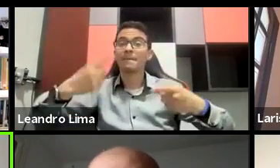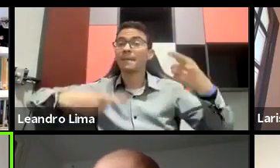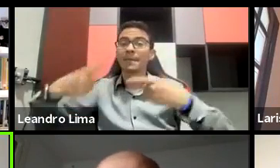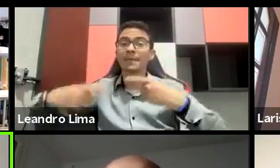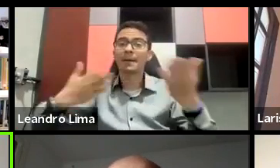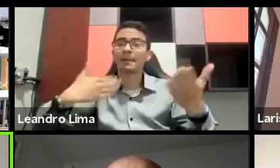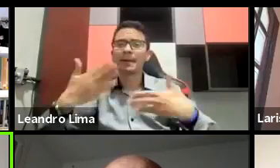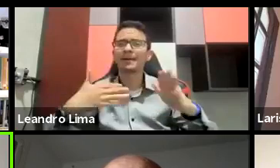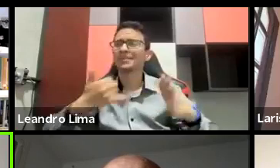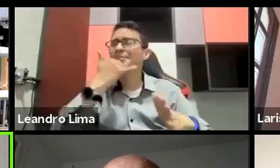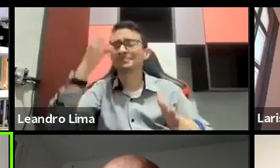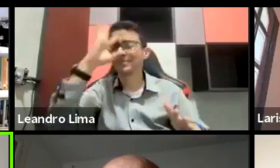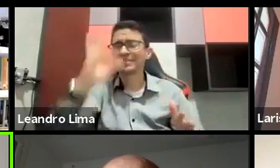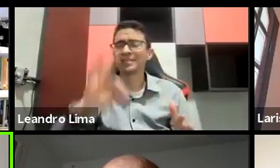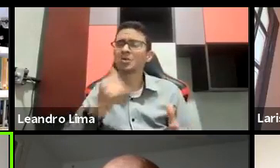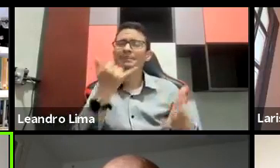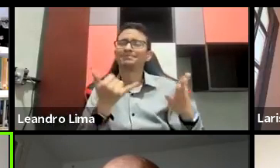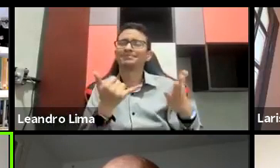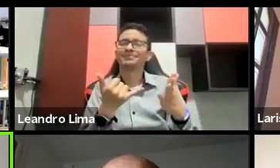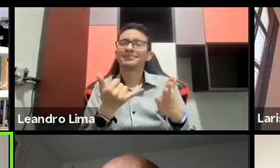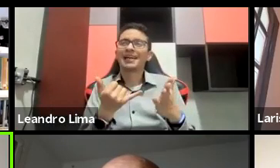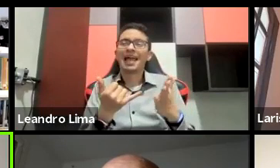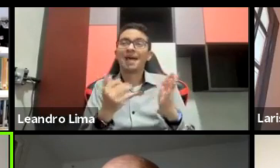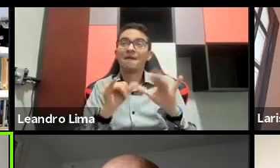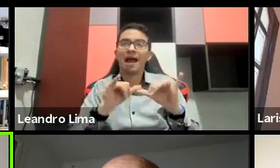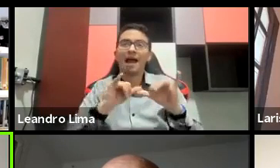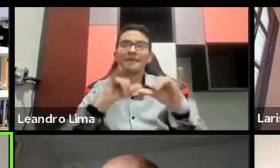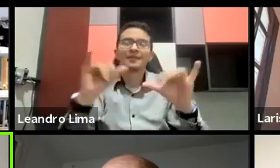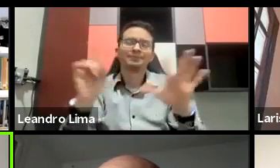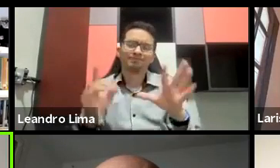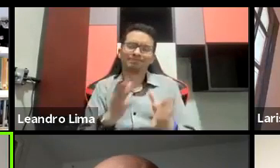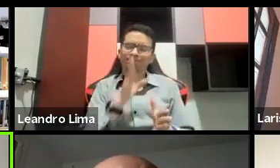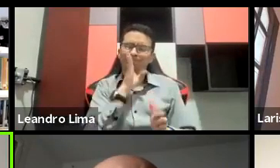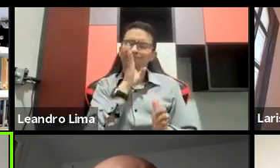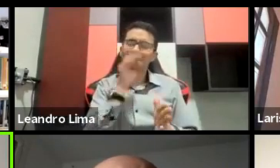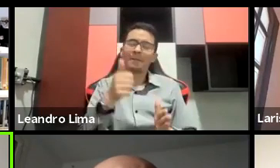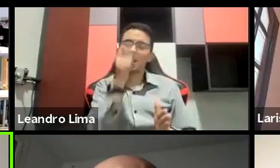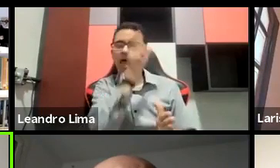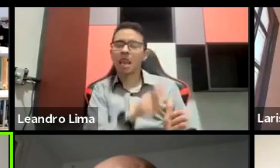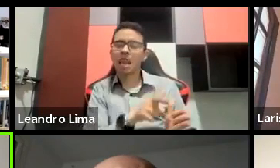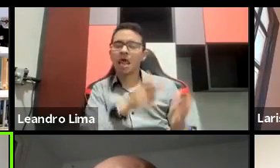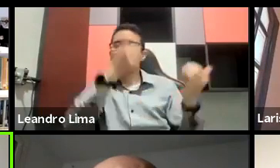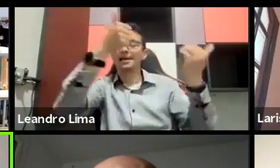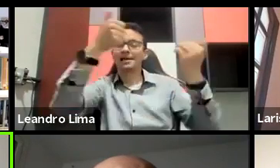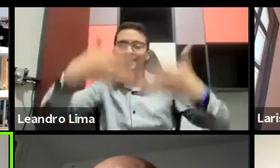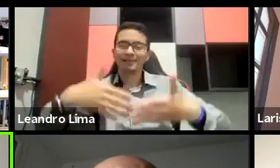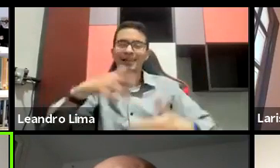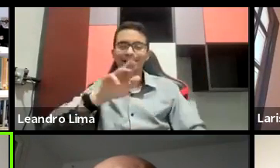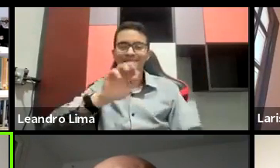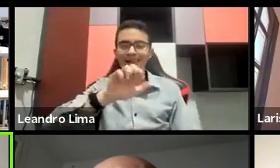think I don't know. I don't want to give any spoilers but want to give any spoilers but want to give any spoilers but at least every time I hear at least every time I hear at least every time I hear Reijo, I have the feeling that Reijo, I have the feeling that Reijo, I have the feeling that wow I we could have another wow I we could have another